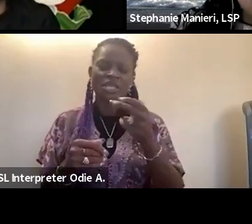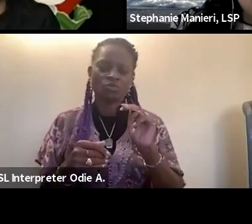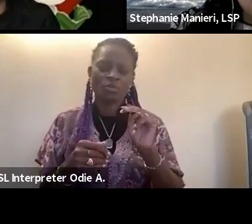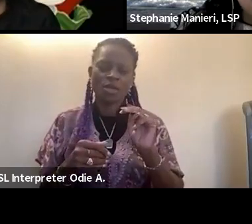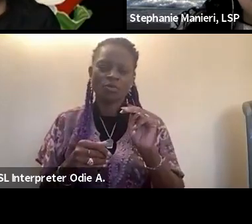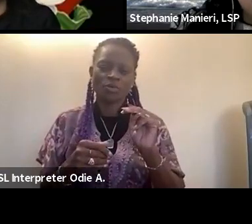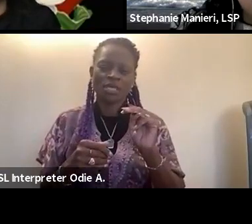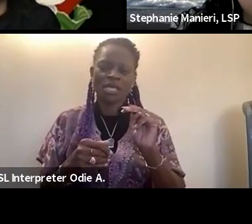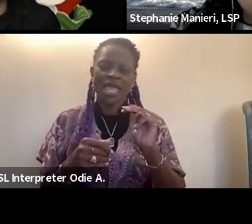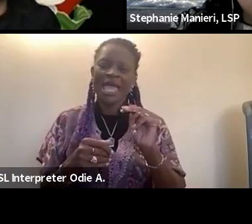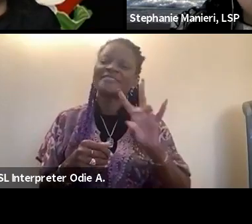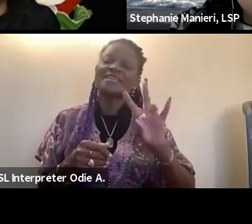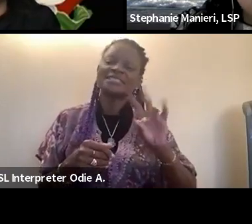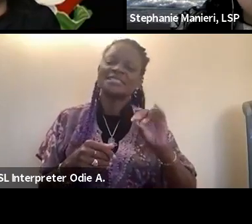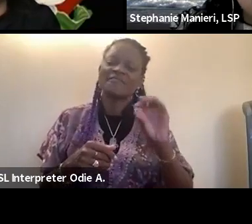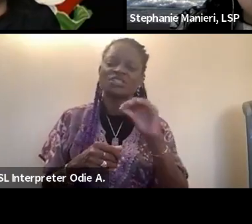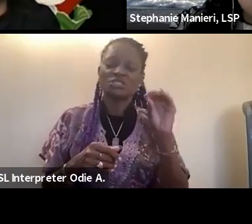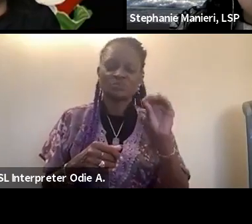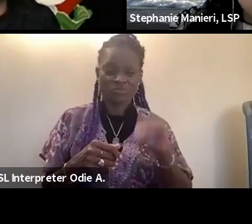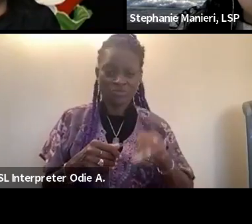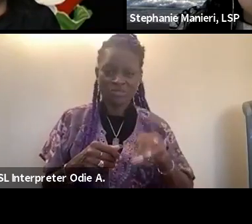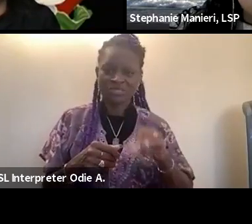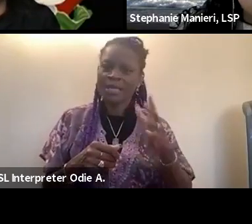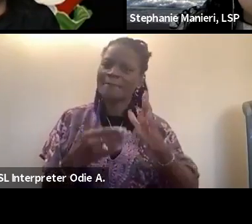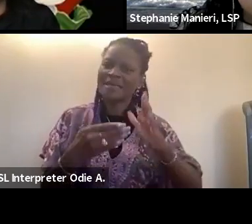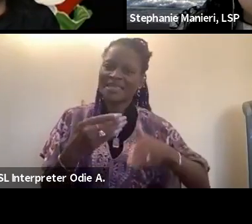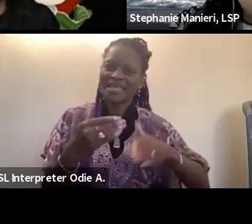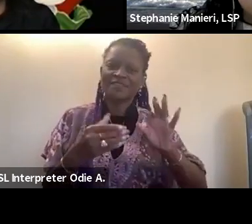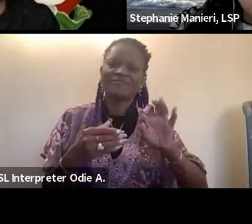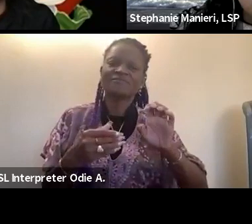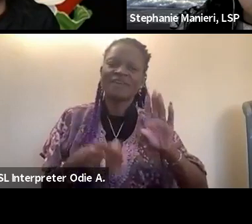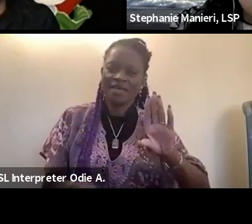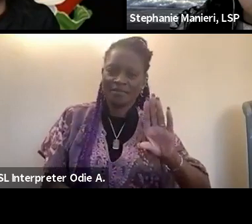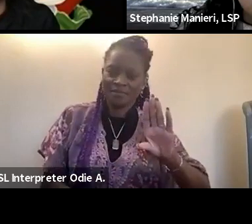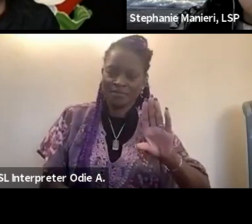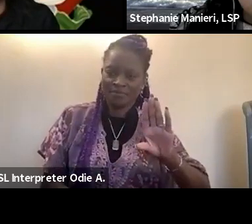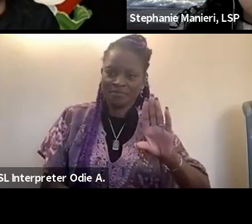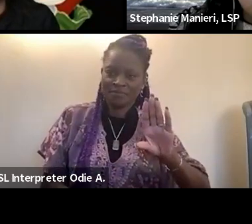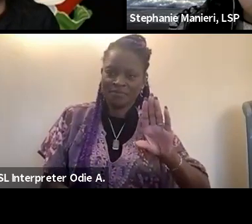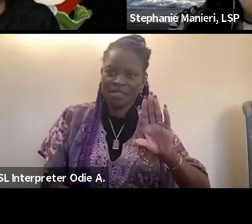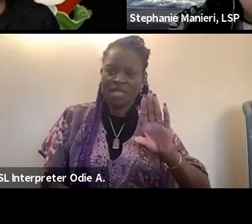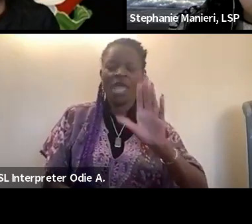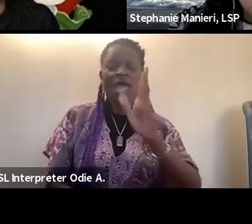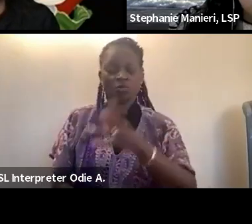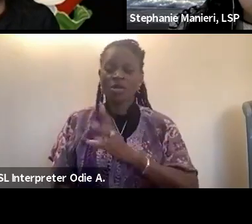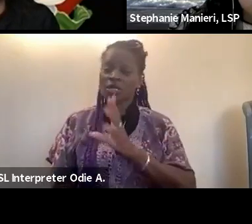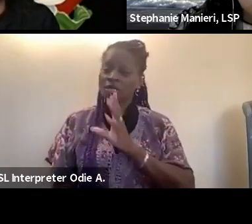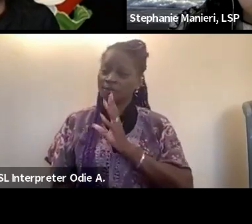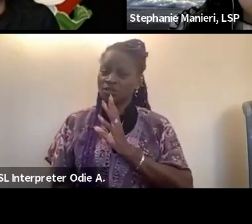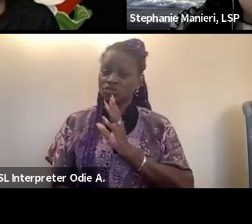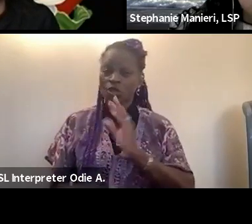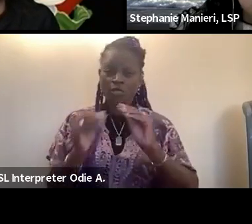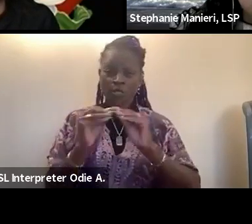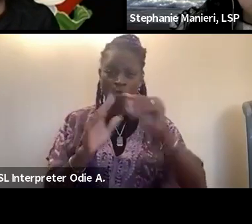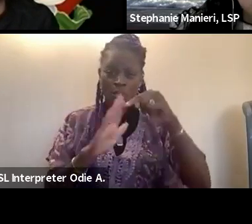As always, we'll approach this next phase of the campaign with an equity lens, which we'll be talking about shortly. But first, I'd like to hand it over to